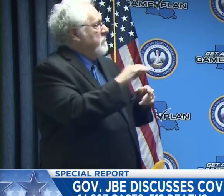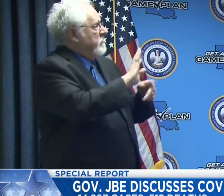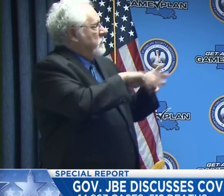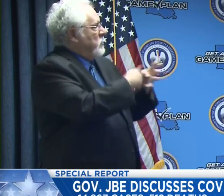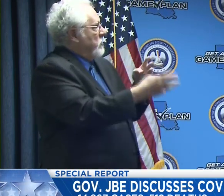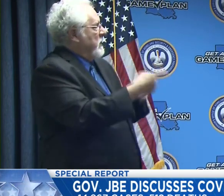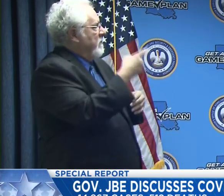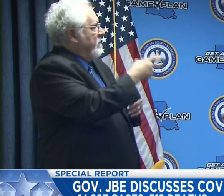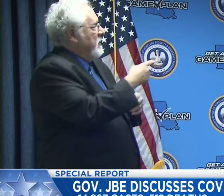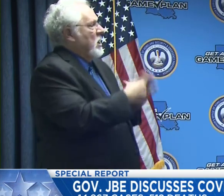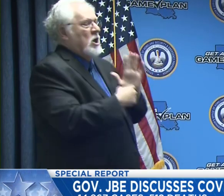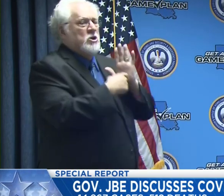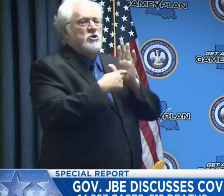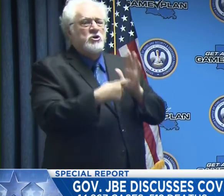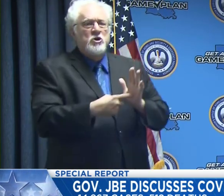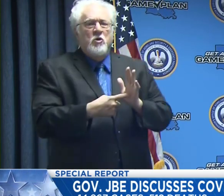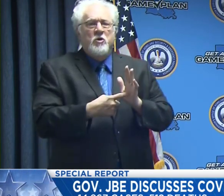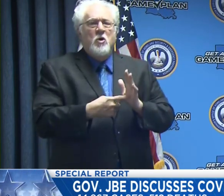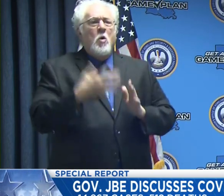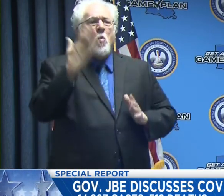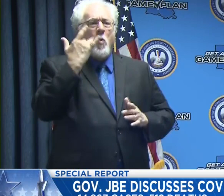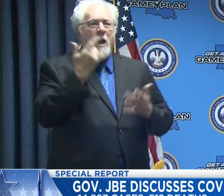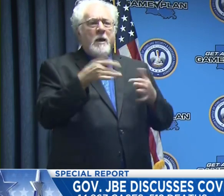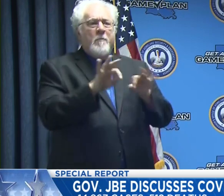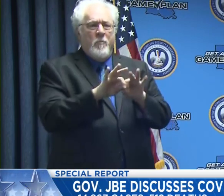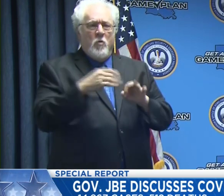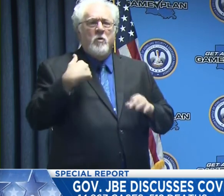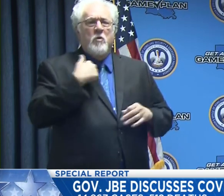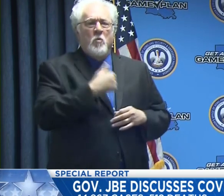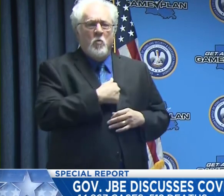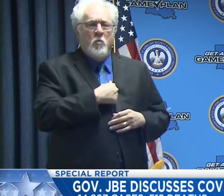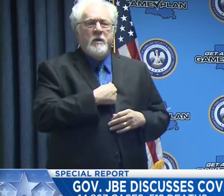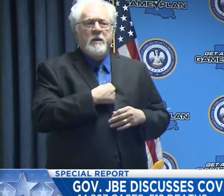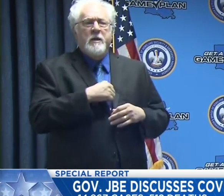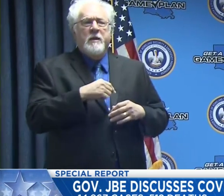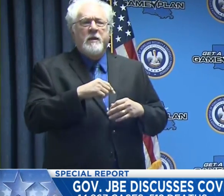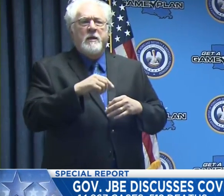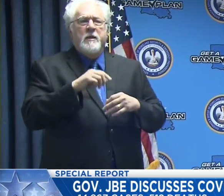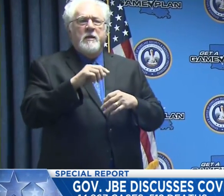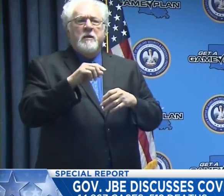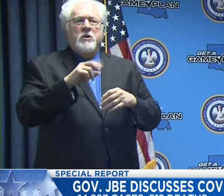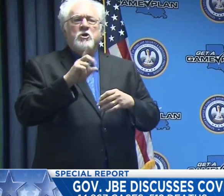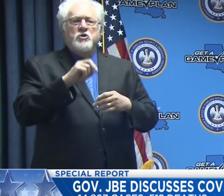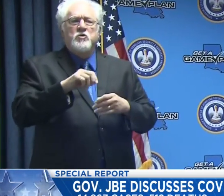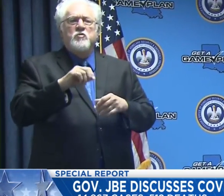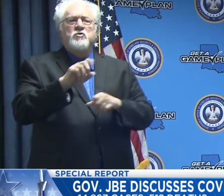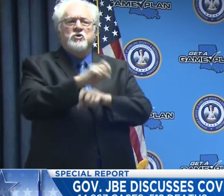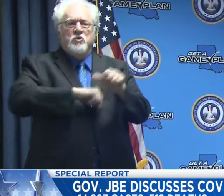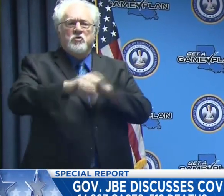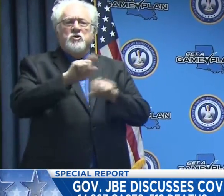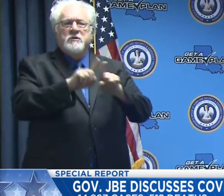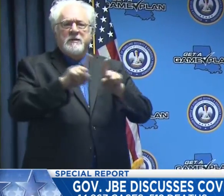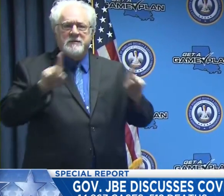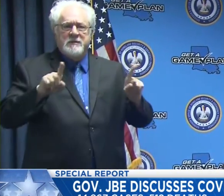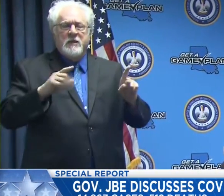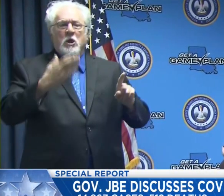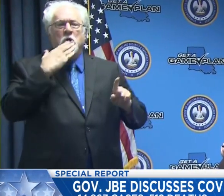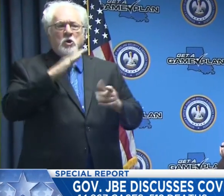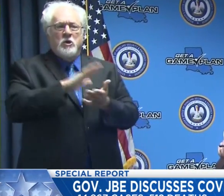SO WE SHOULD BE LOOKING AT THIS DATA FOR THE NEXT SEVERAL DAYS TO COME. IF WE CAN PUT THE SECOND GRAPH